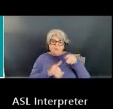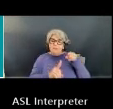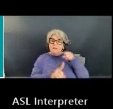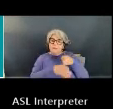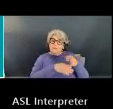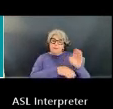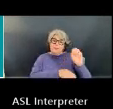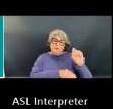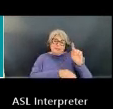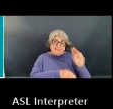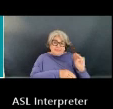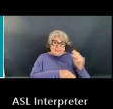majors in any STEM discipline.